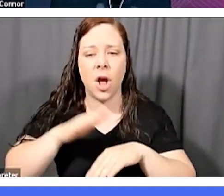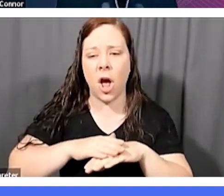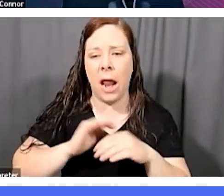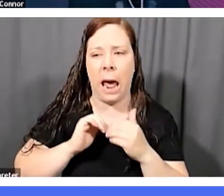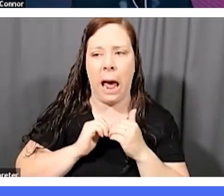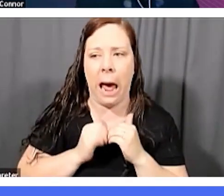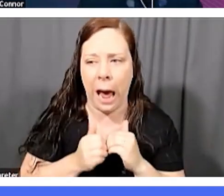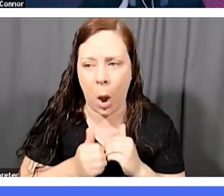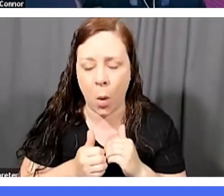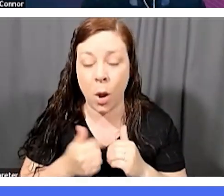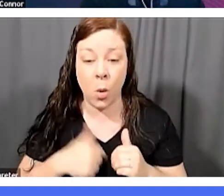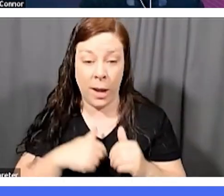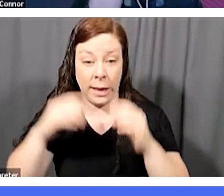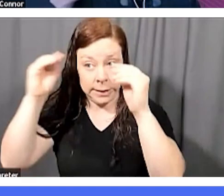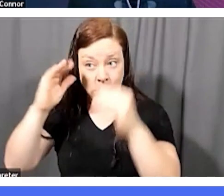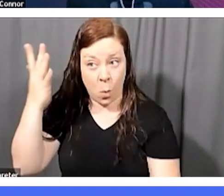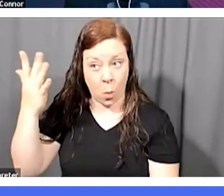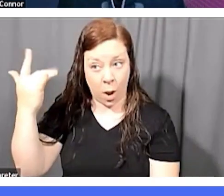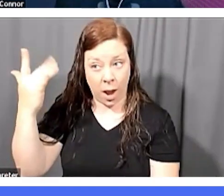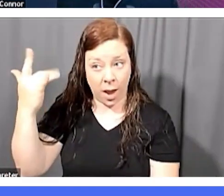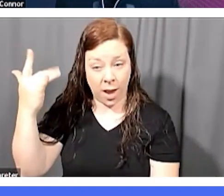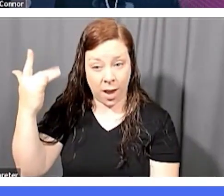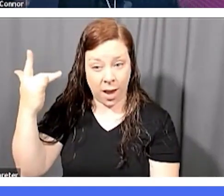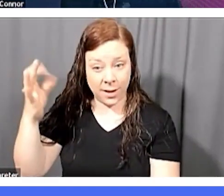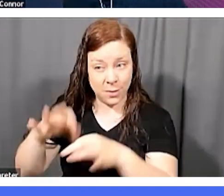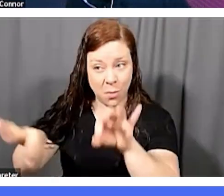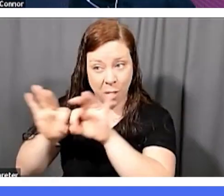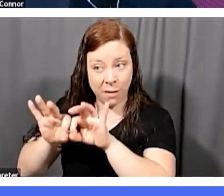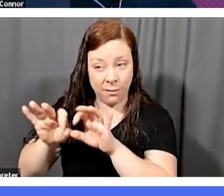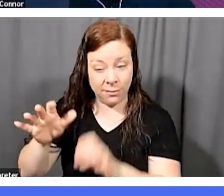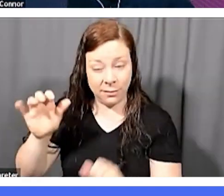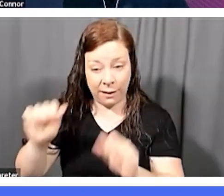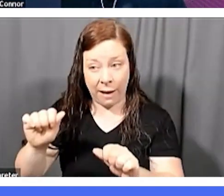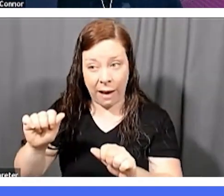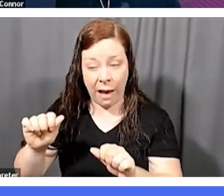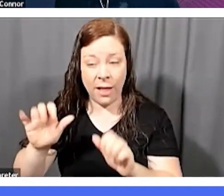We can tell them all about why it's important, why it matters, that's great. They're gonna jump into that.